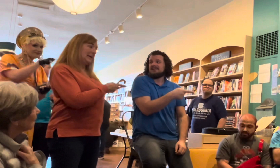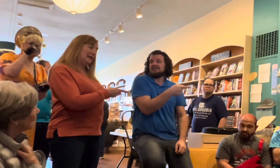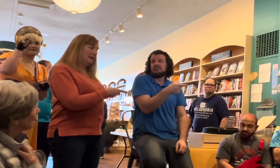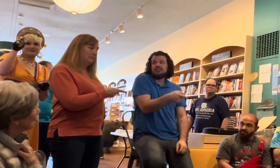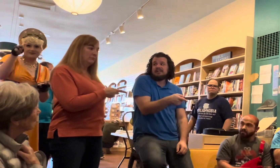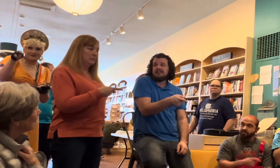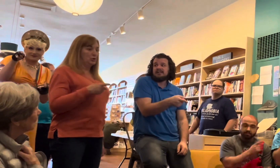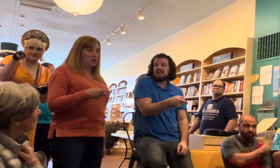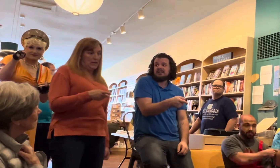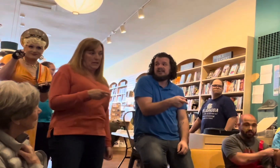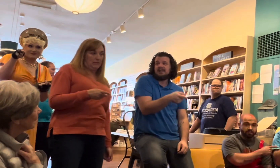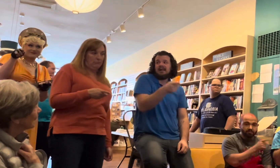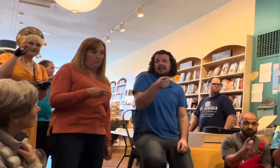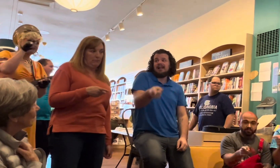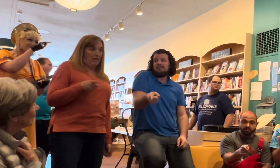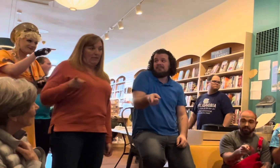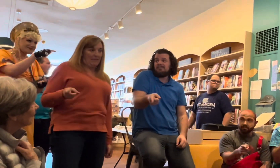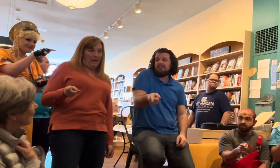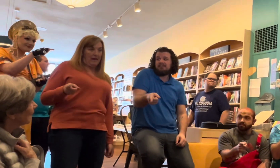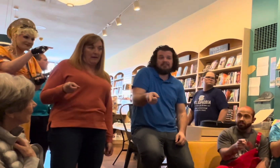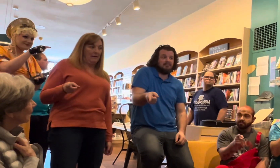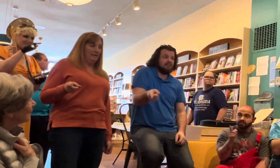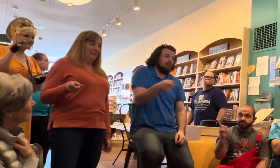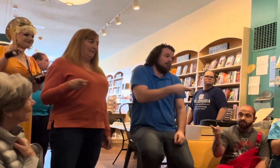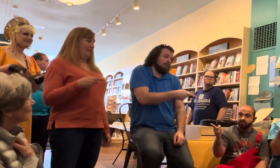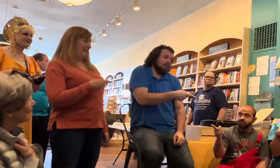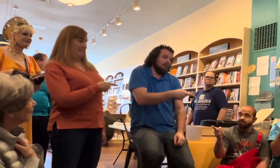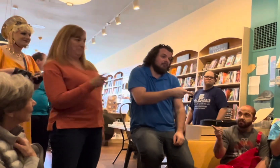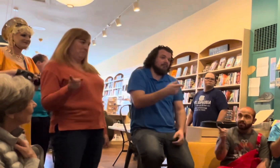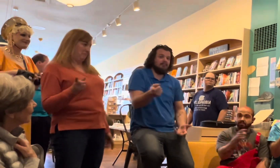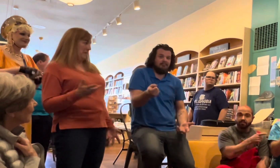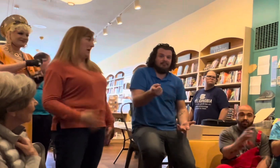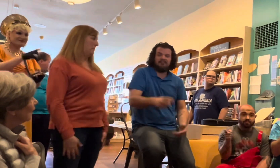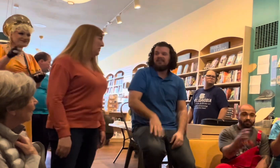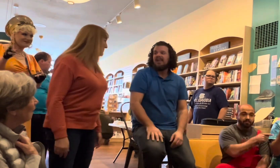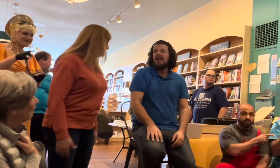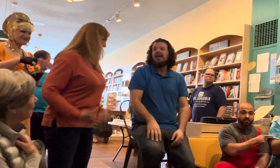"He, she, they... them."